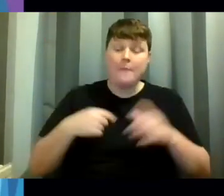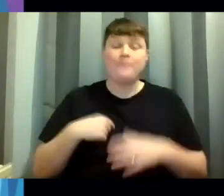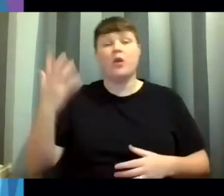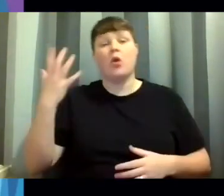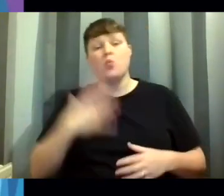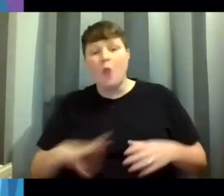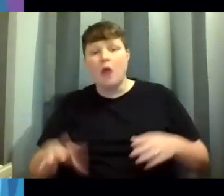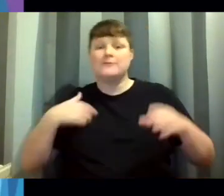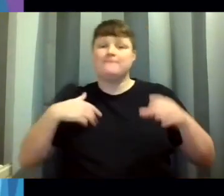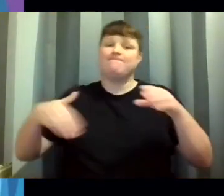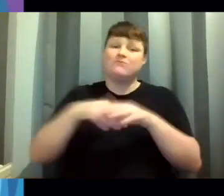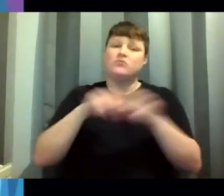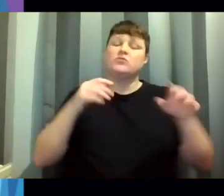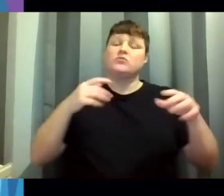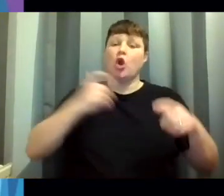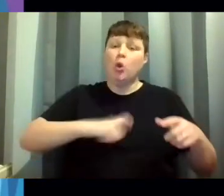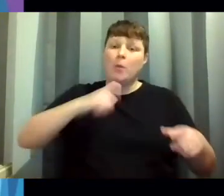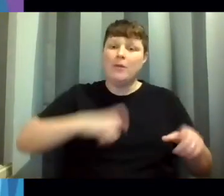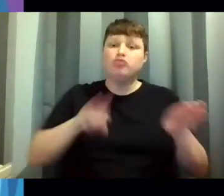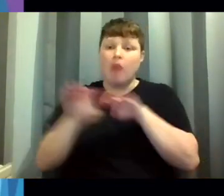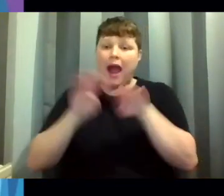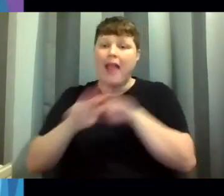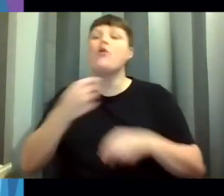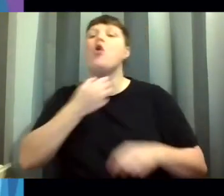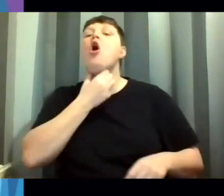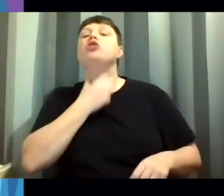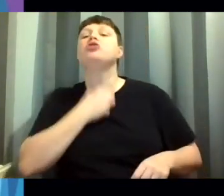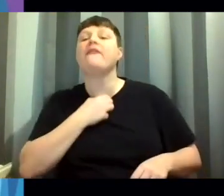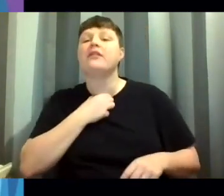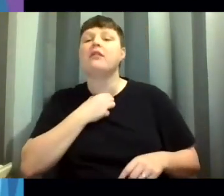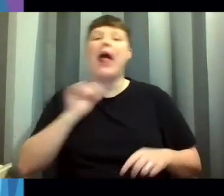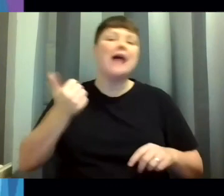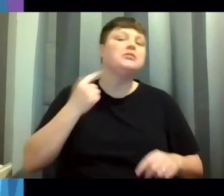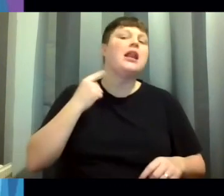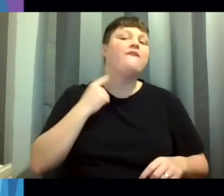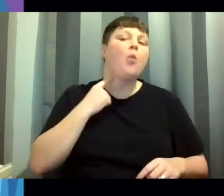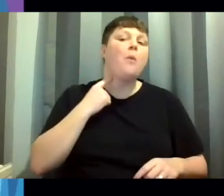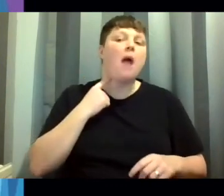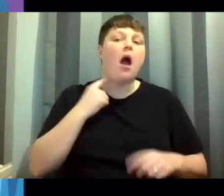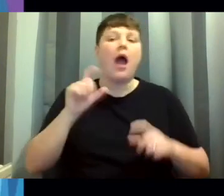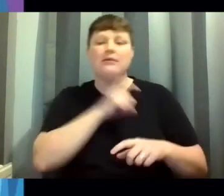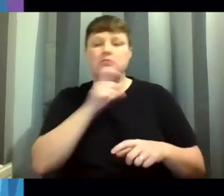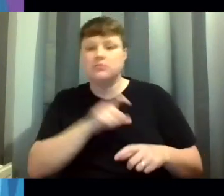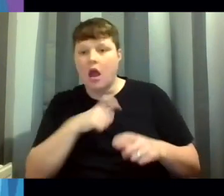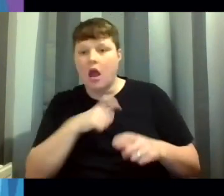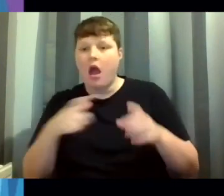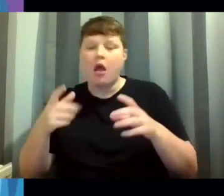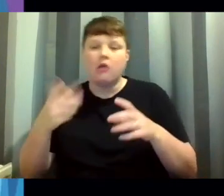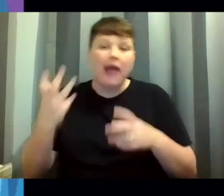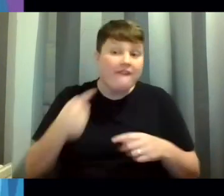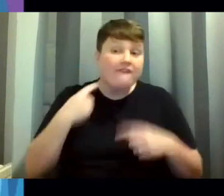human - trials for oesophageal cancer and lymphoma diagnosis and then, if that's successful, we may